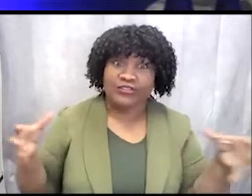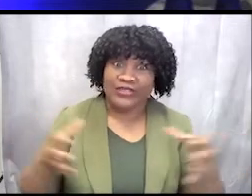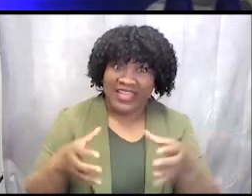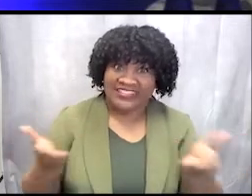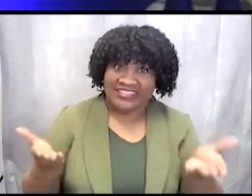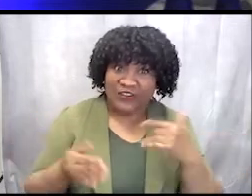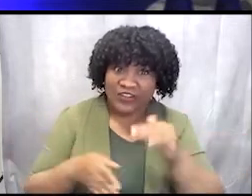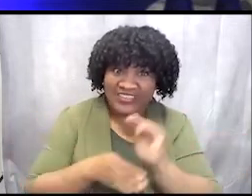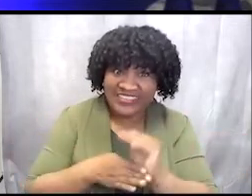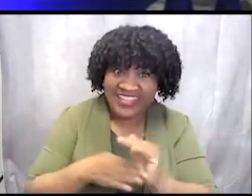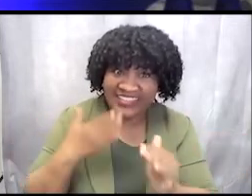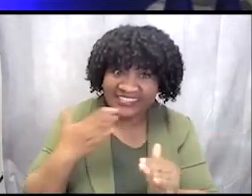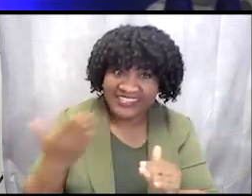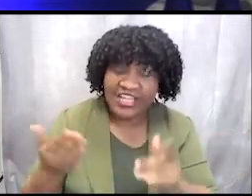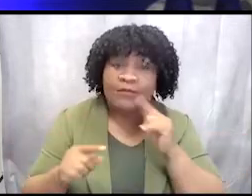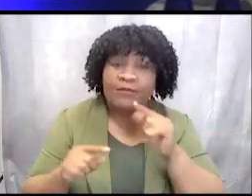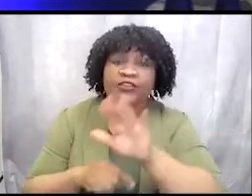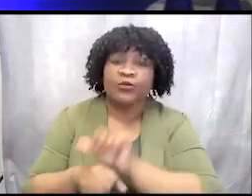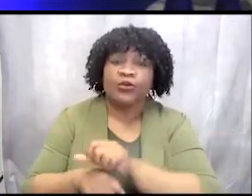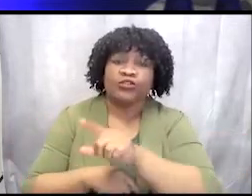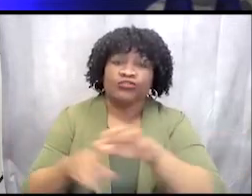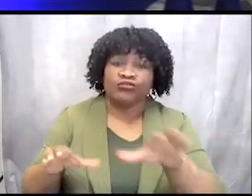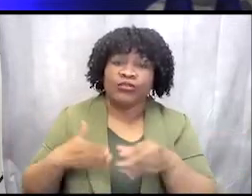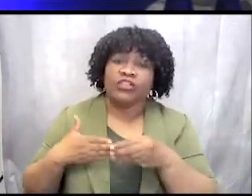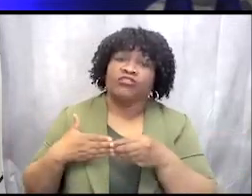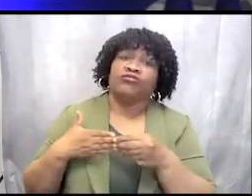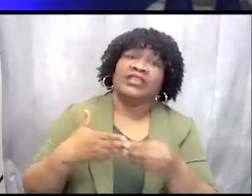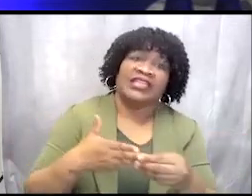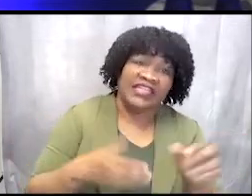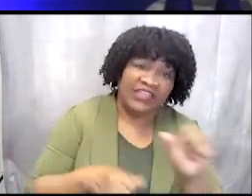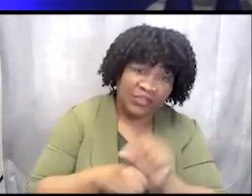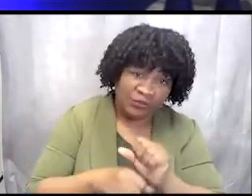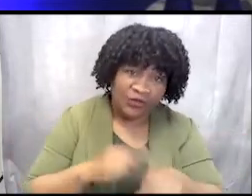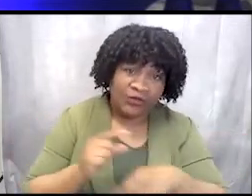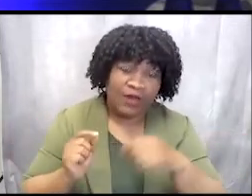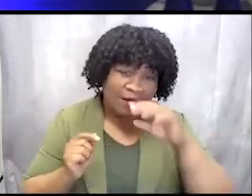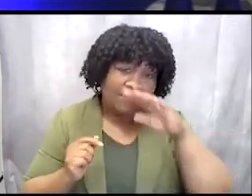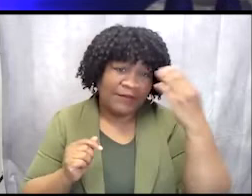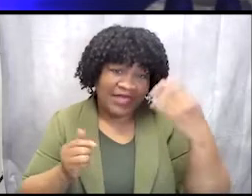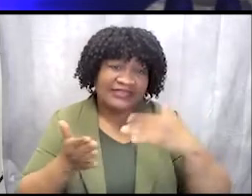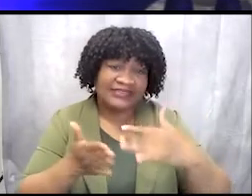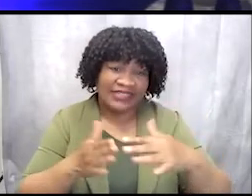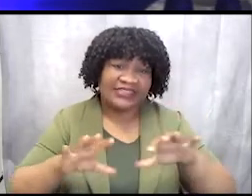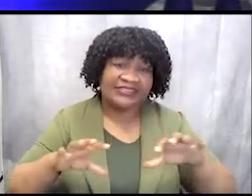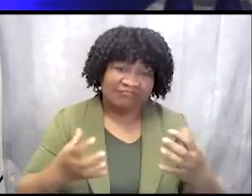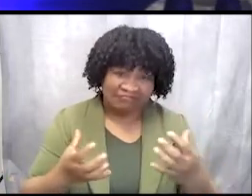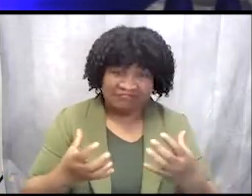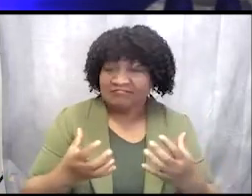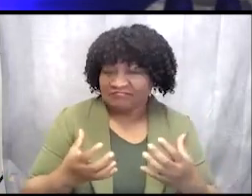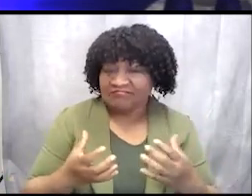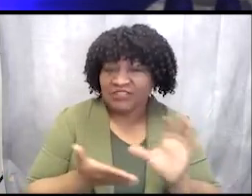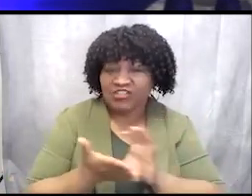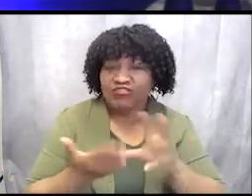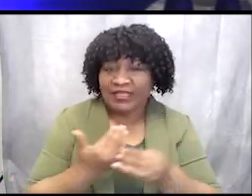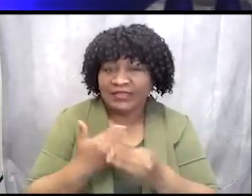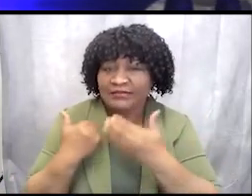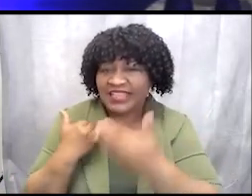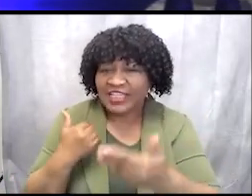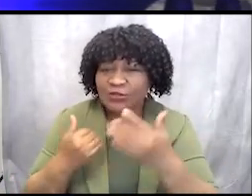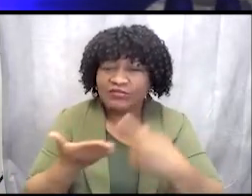for tonight, but the work that you're doing in leading this work around the black studies and we'll talk more about that in a moment, I'm sure.